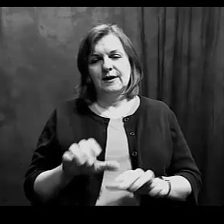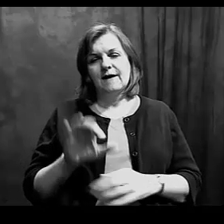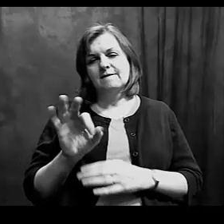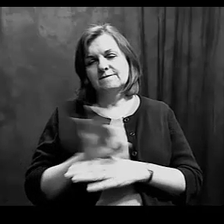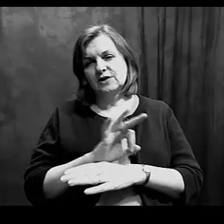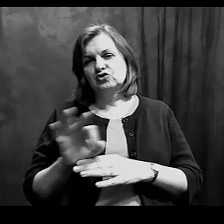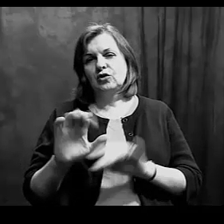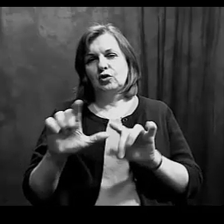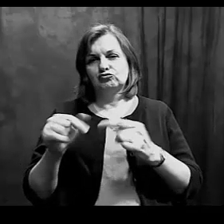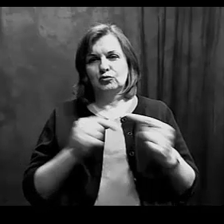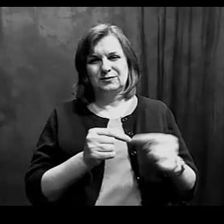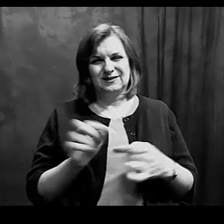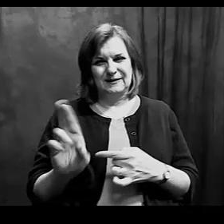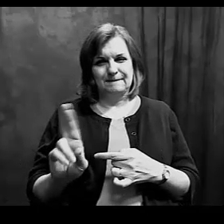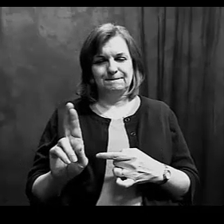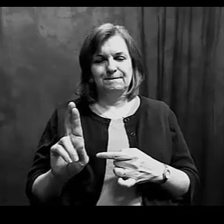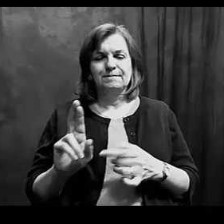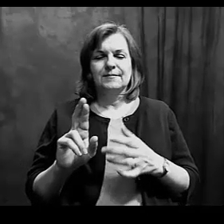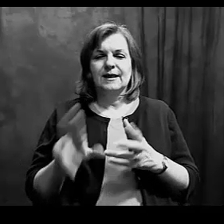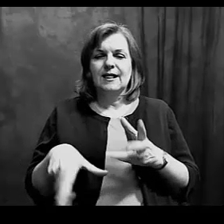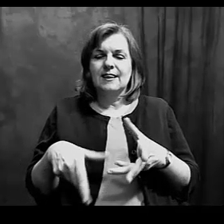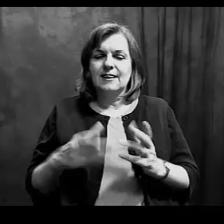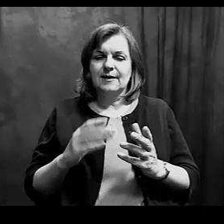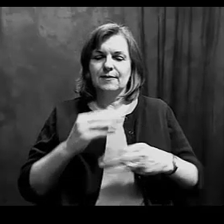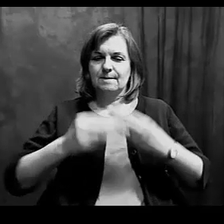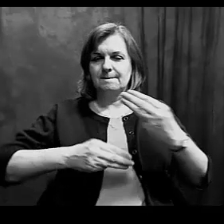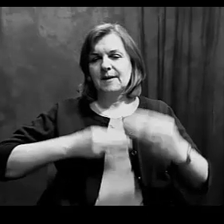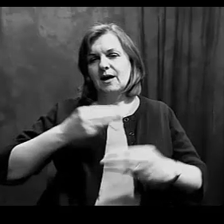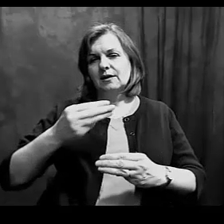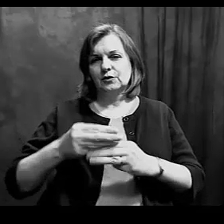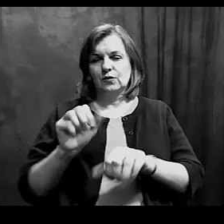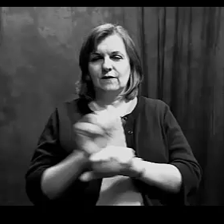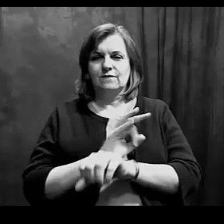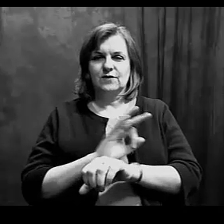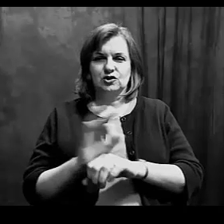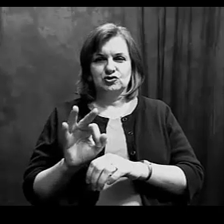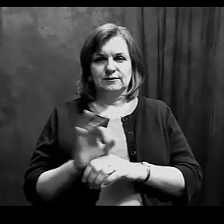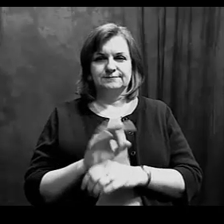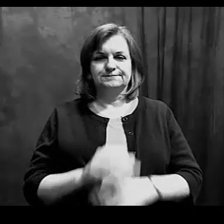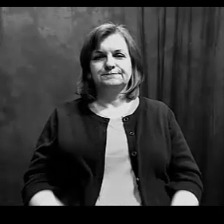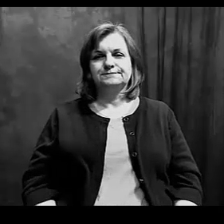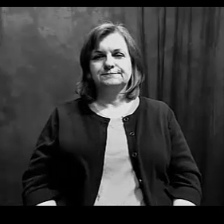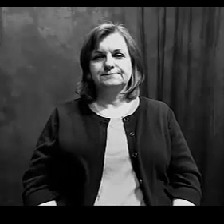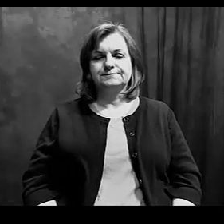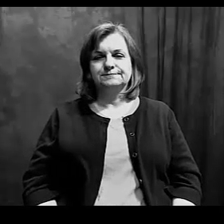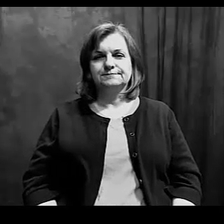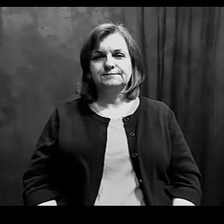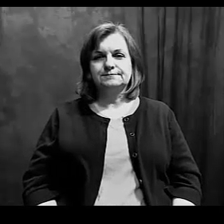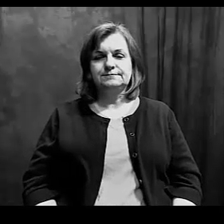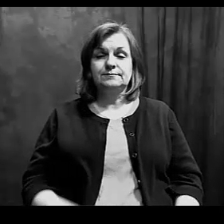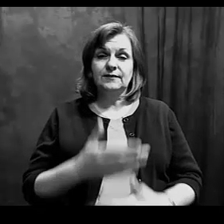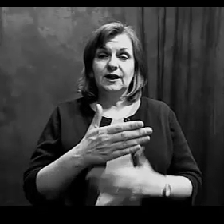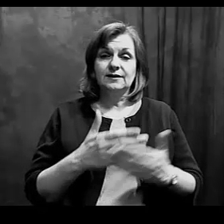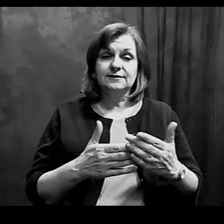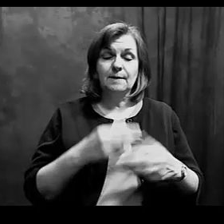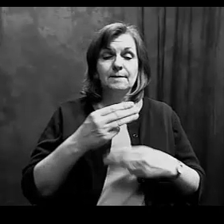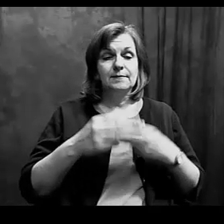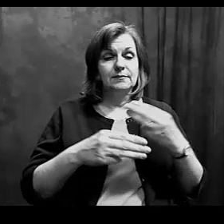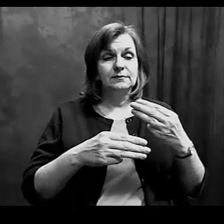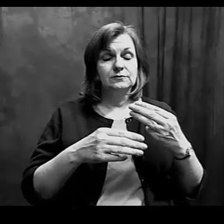we need so functional groups allow a molecule to function the way it does